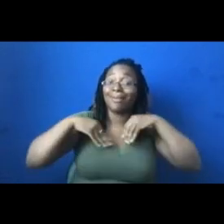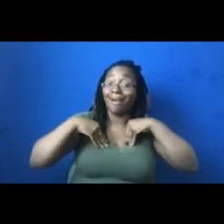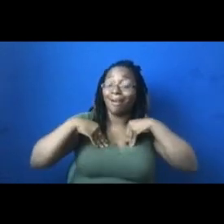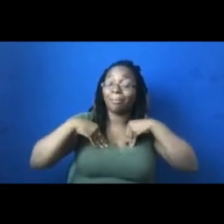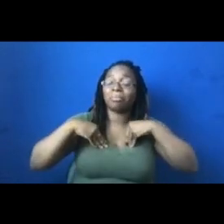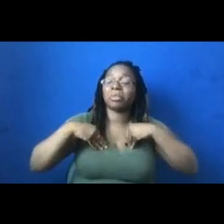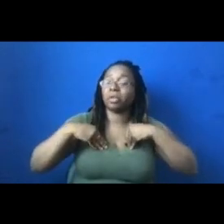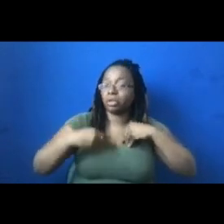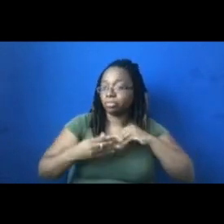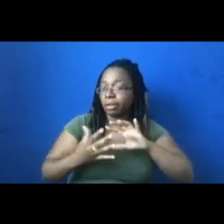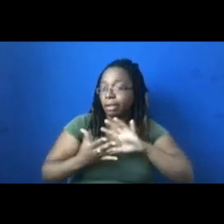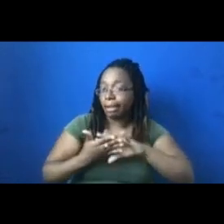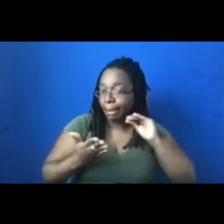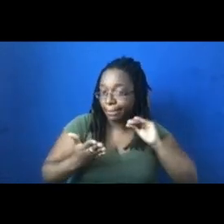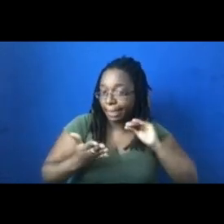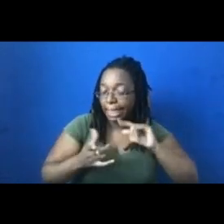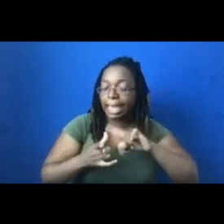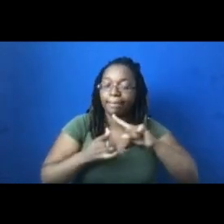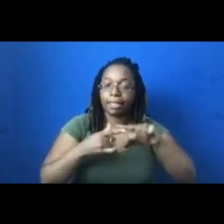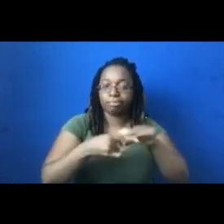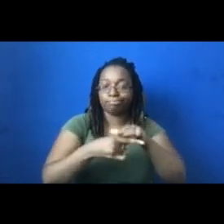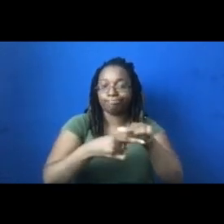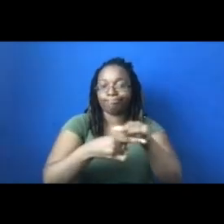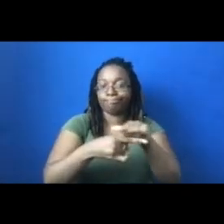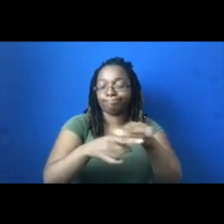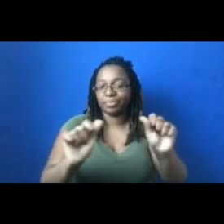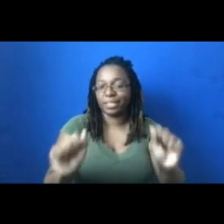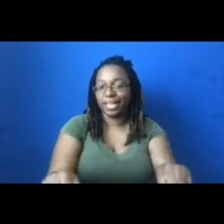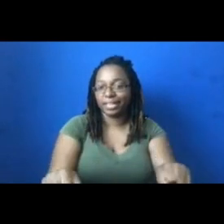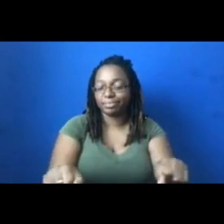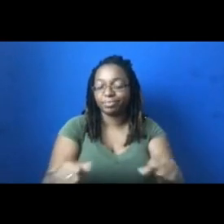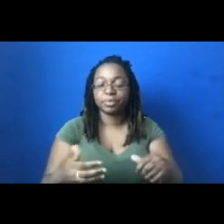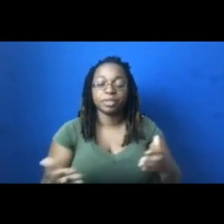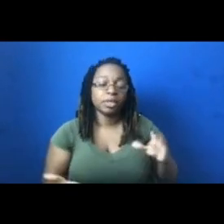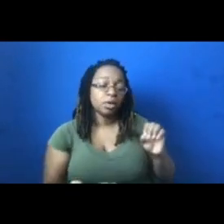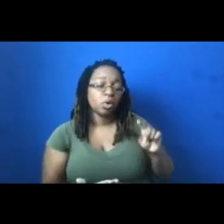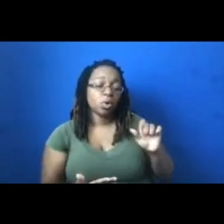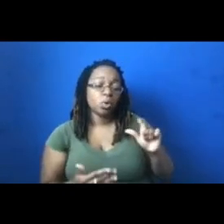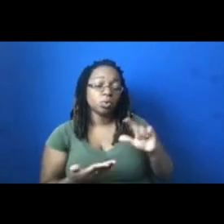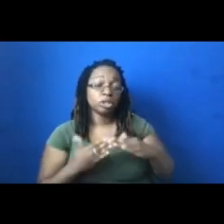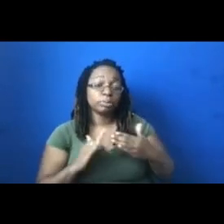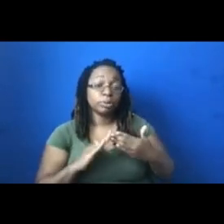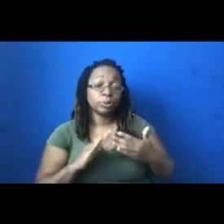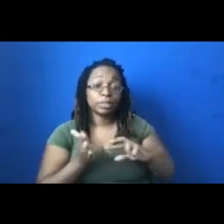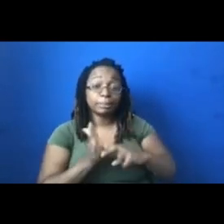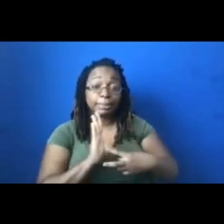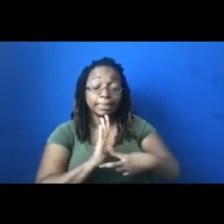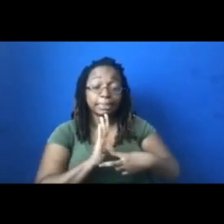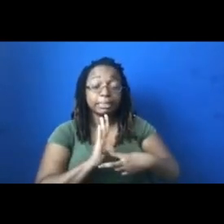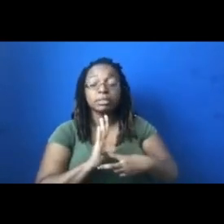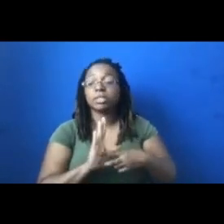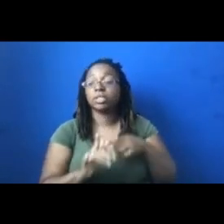So here, coastal community is defined as being in a state of